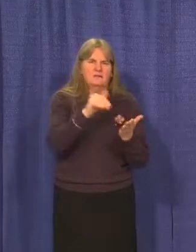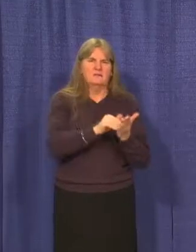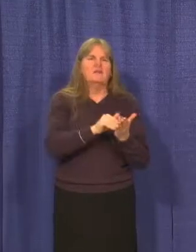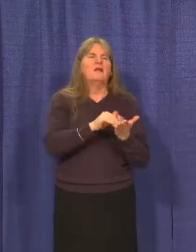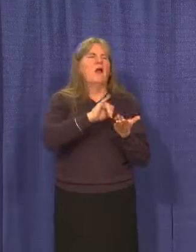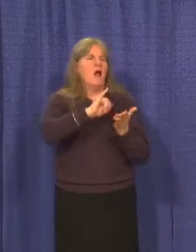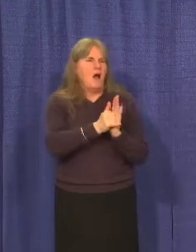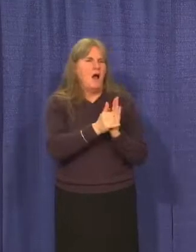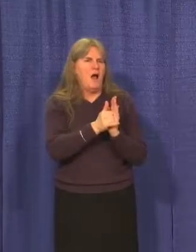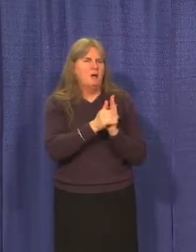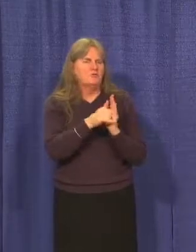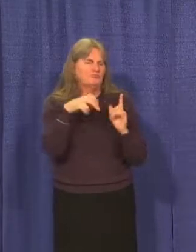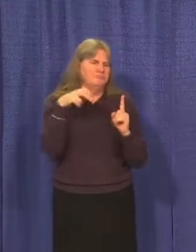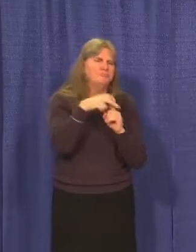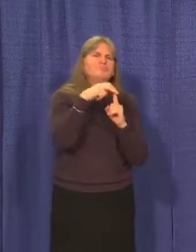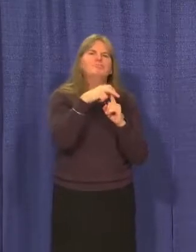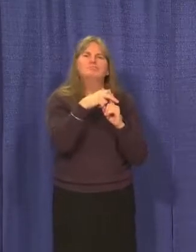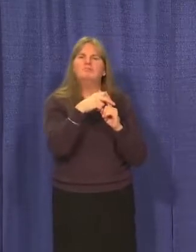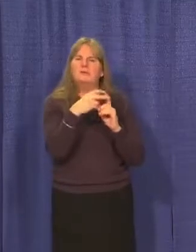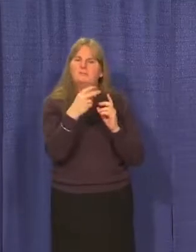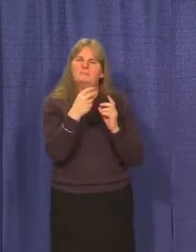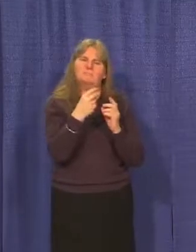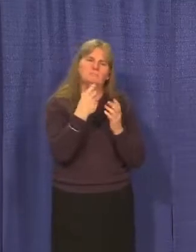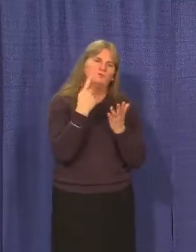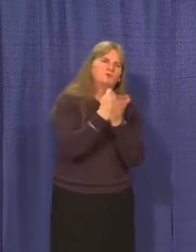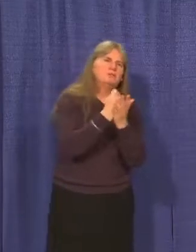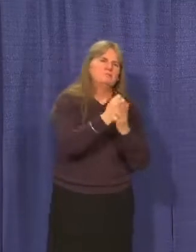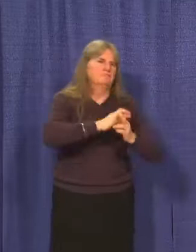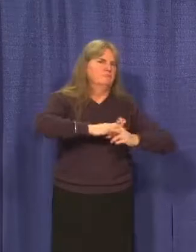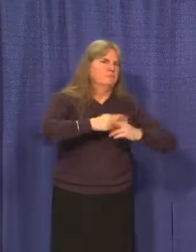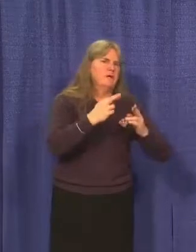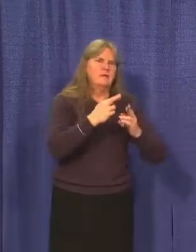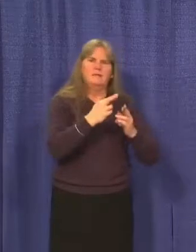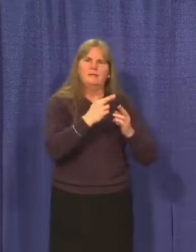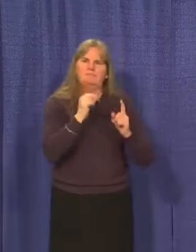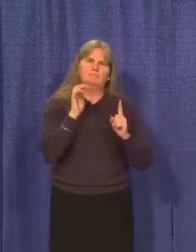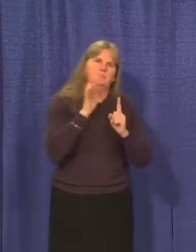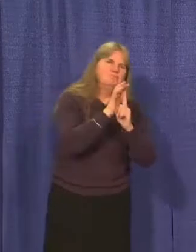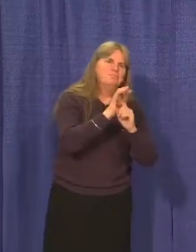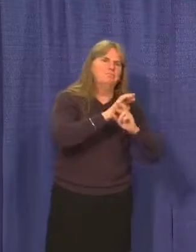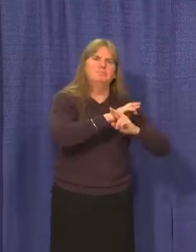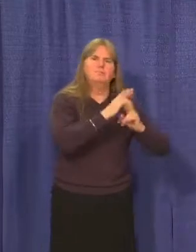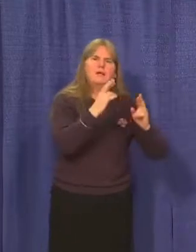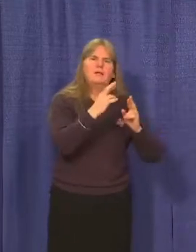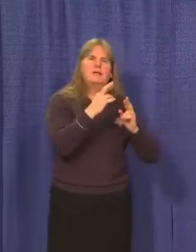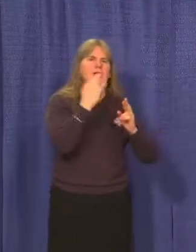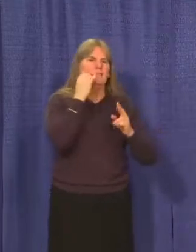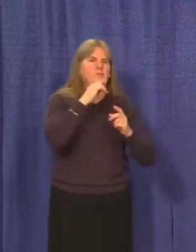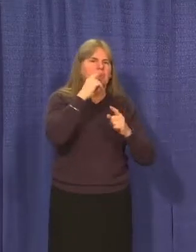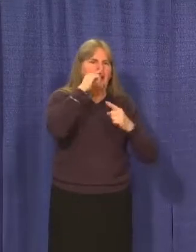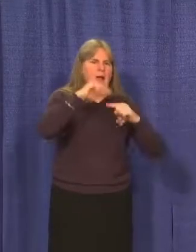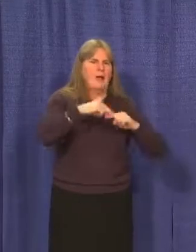allergic reaction on the spot. That -- then appropriate measures take place for whatever